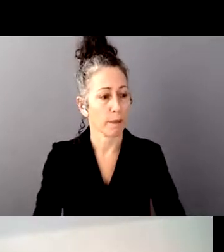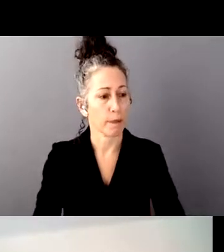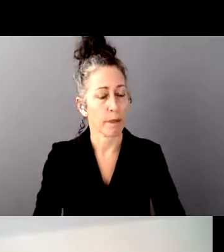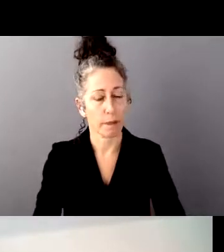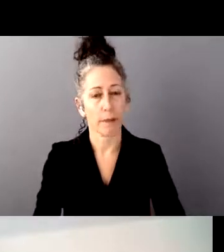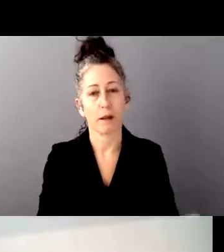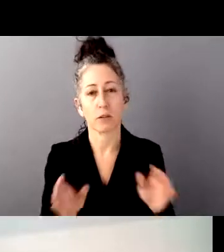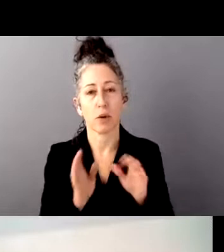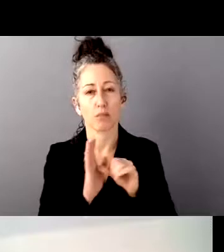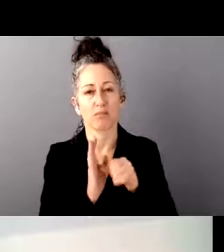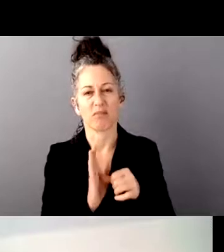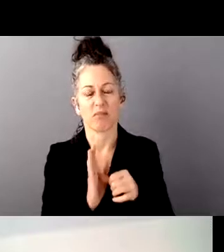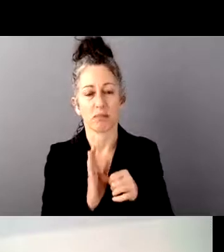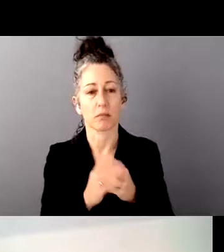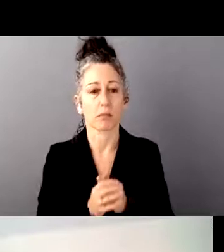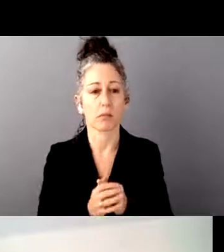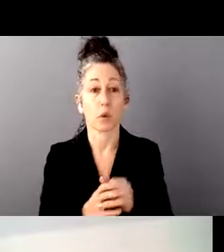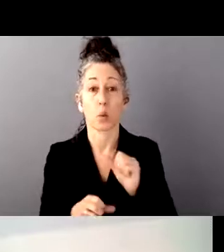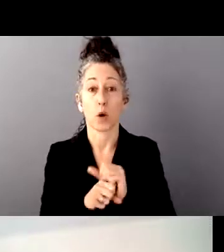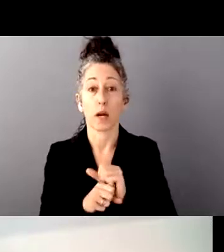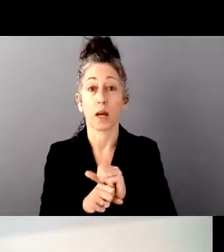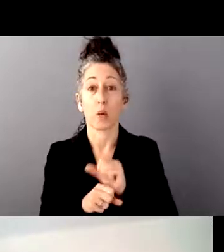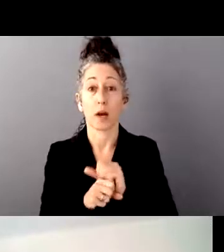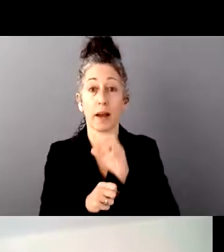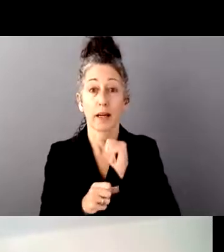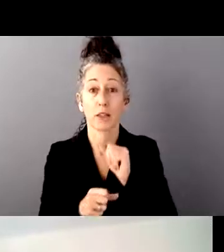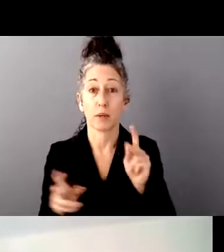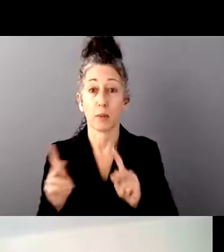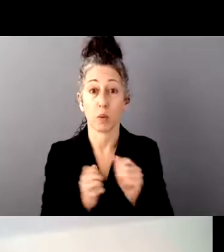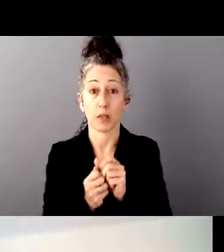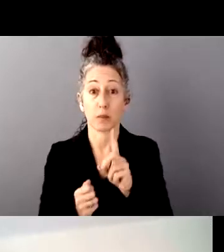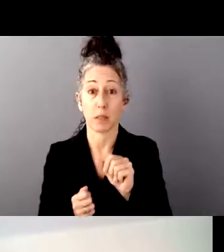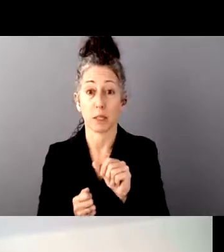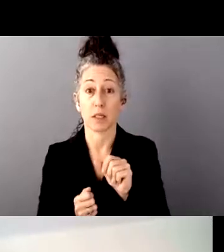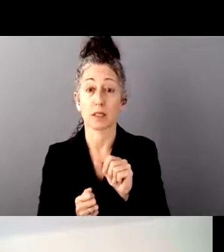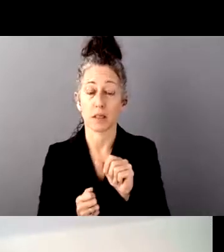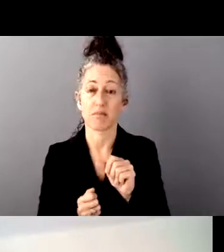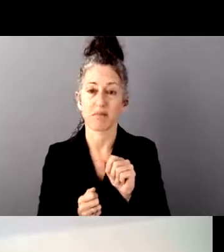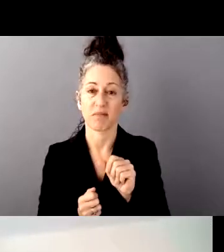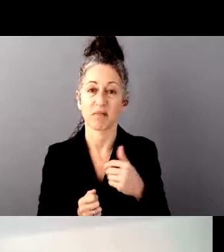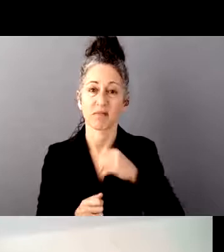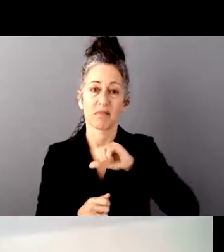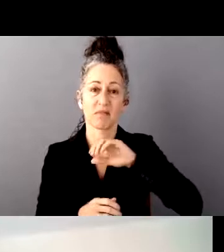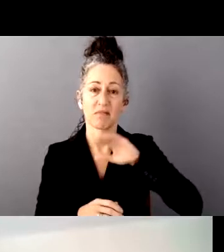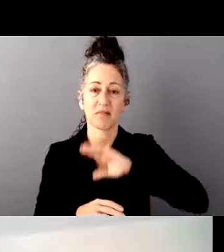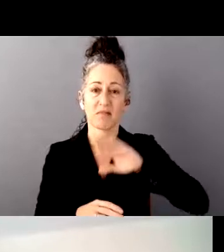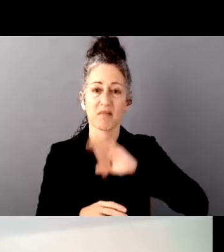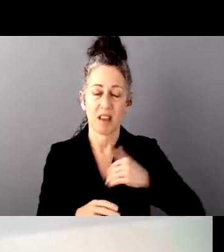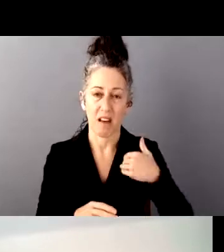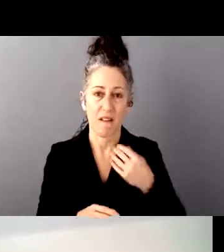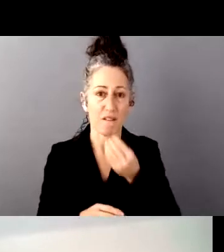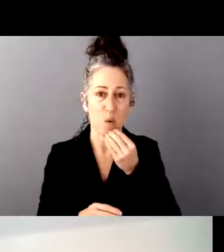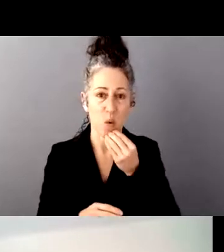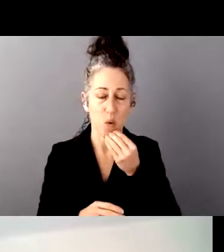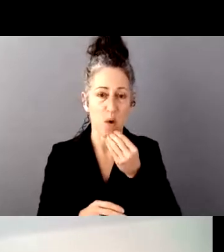So, just to reiterate the key finding, working-age persons with disabilities were more likely than others to face food insufficiency both before and during the pandemic and to access any free food during the pandemic and to access it from a variety of places, including food pantries